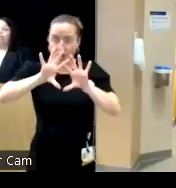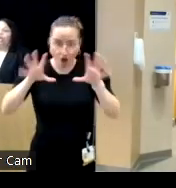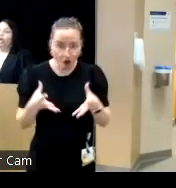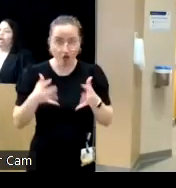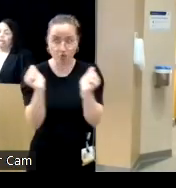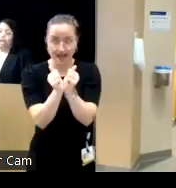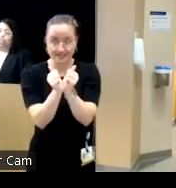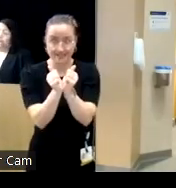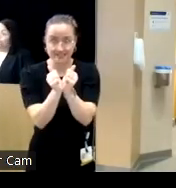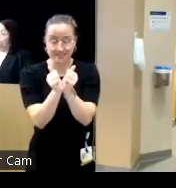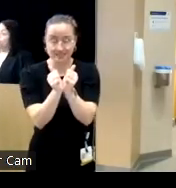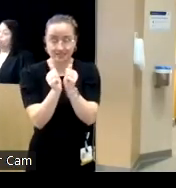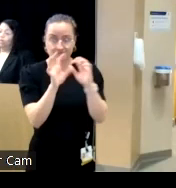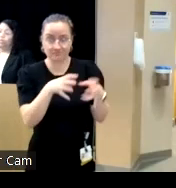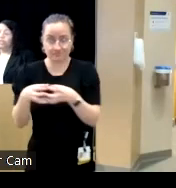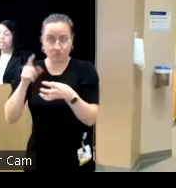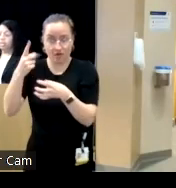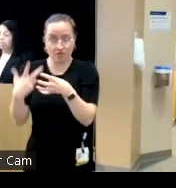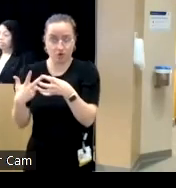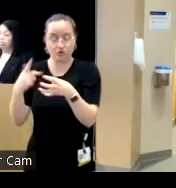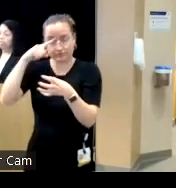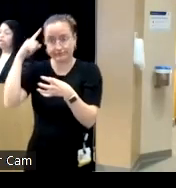again black girls are overrepresented in this